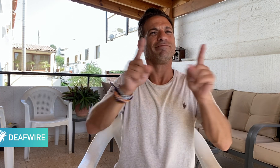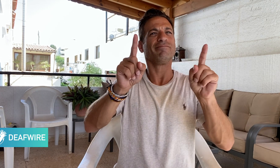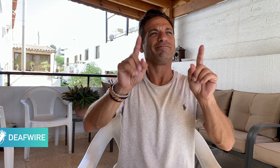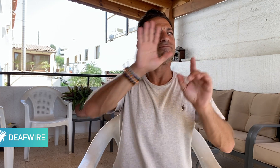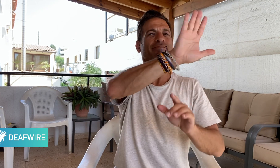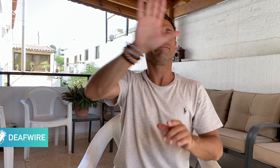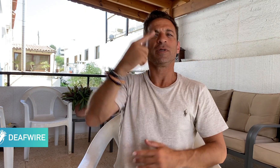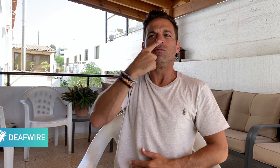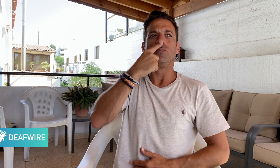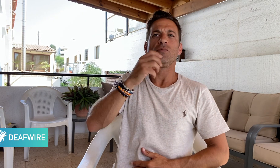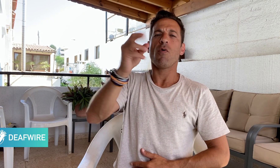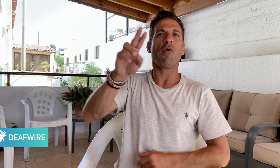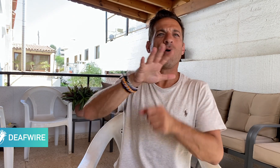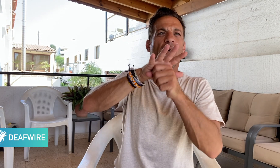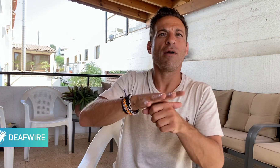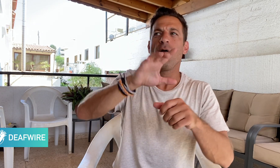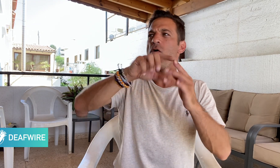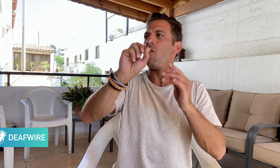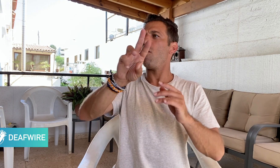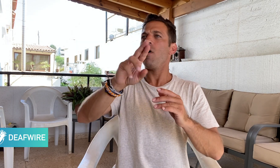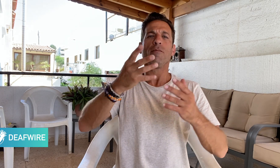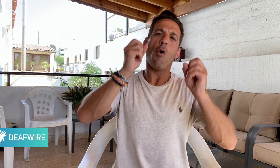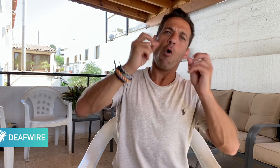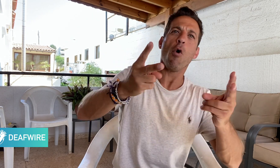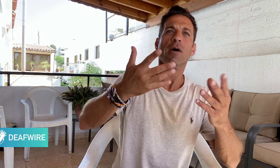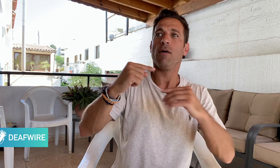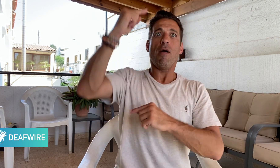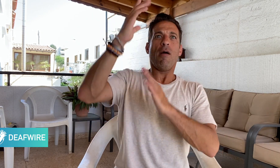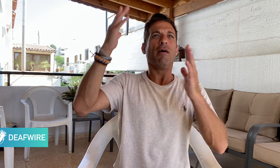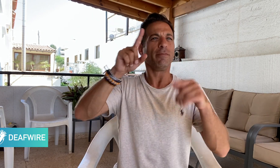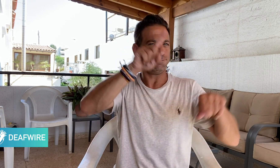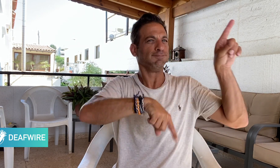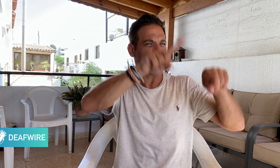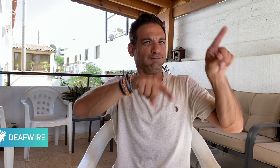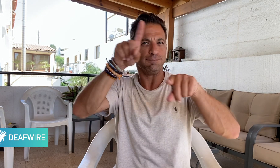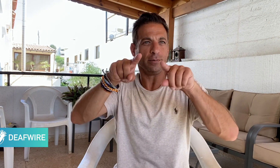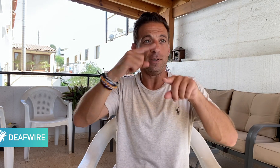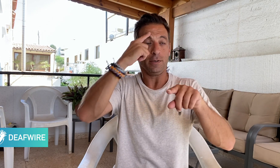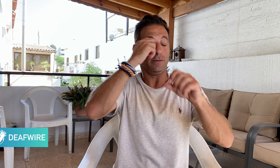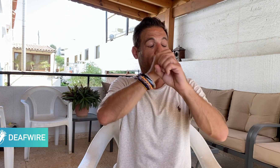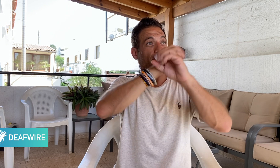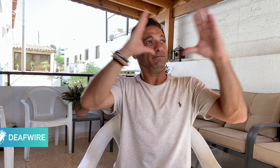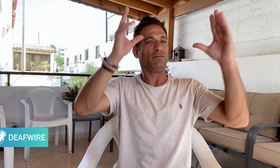sign language interpreters should be next to the speaker